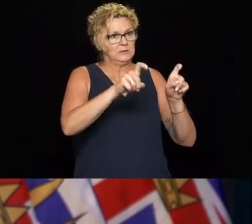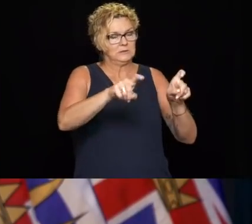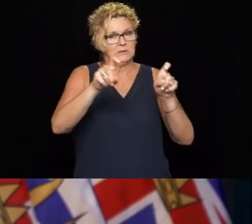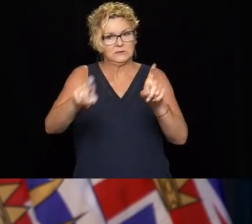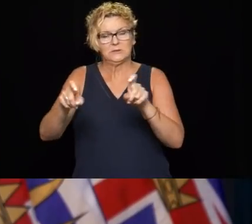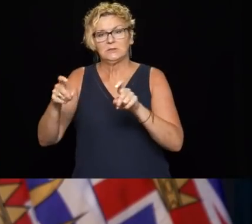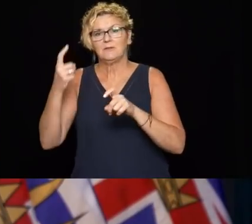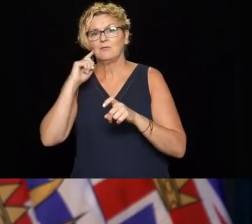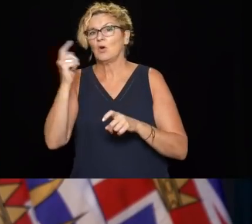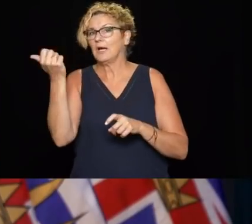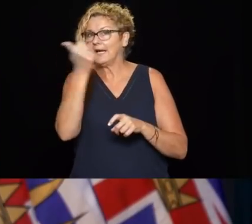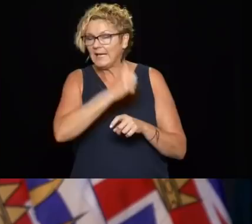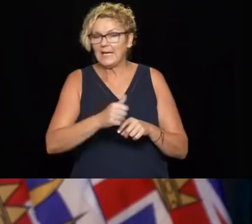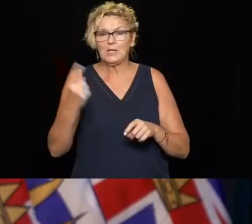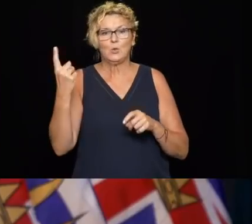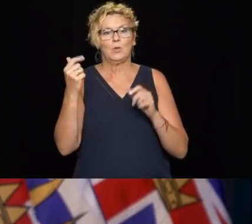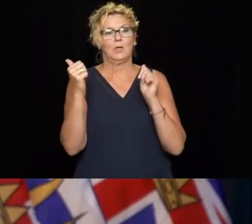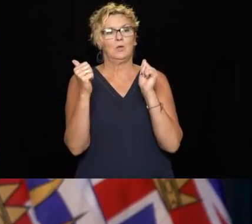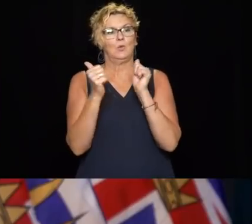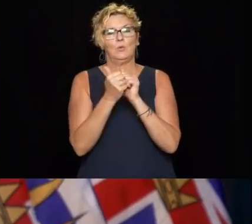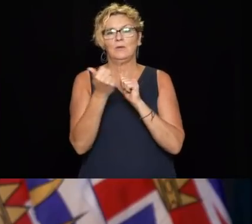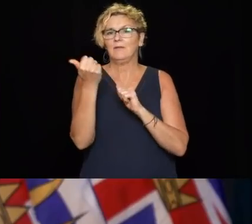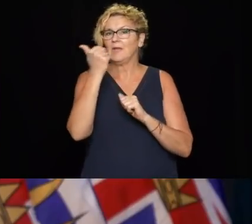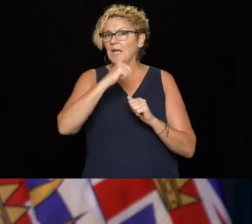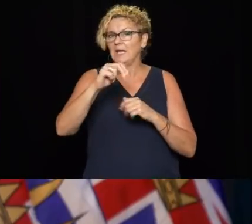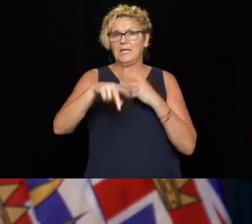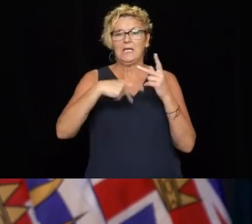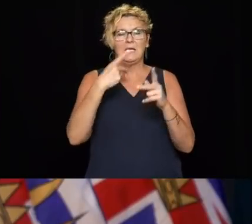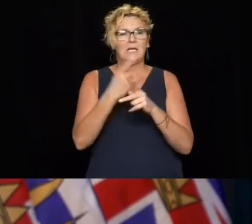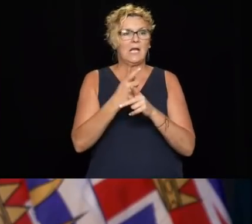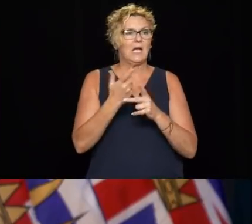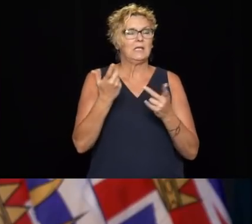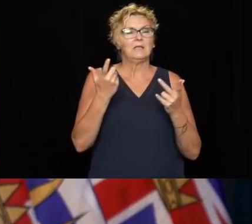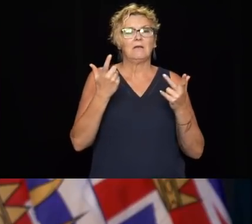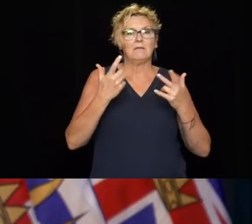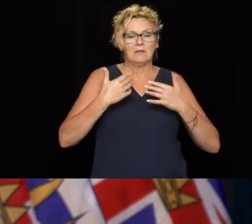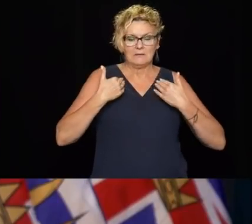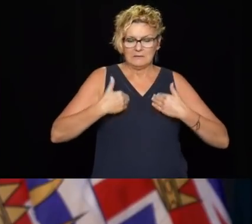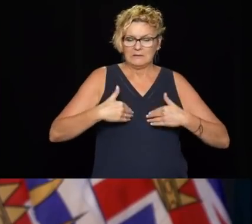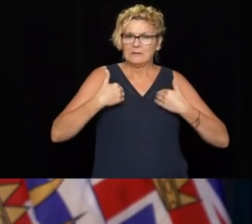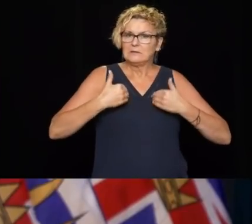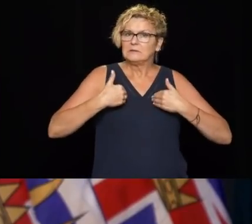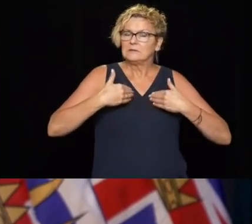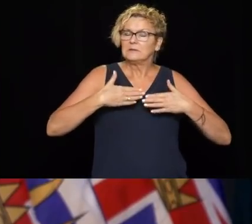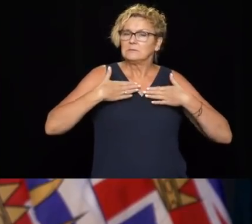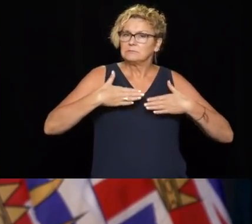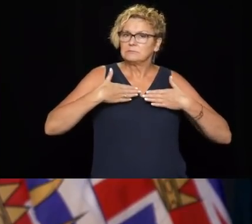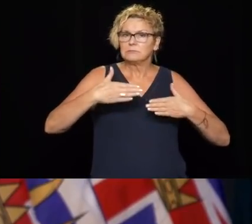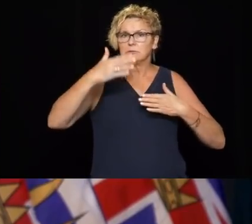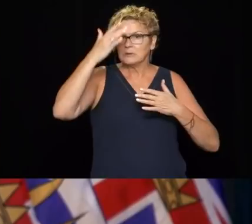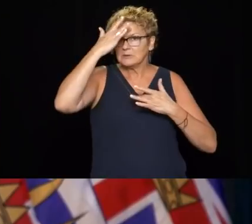a high risk situation in public health is doing an investigation. We need to move into the fall to make sure that